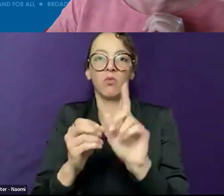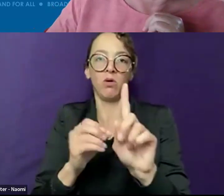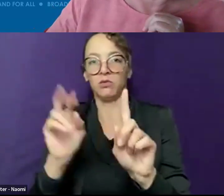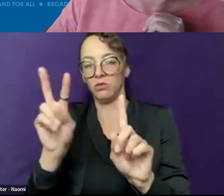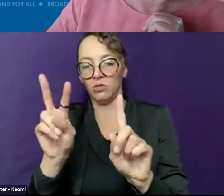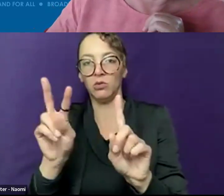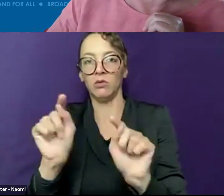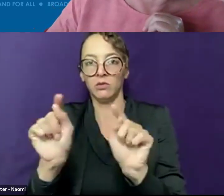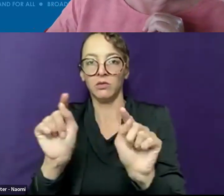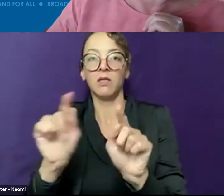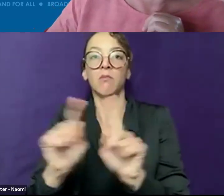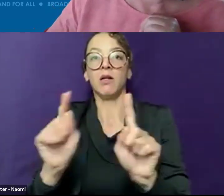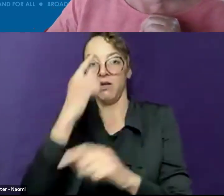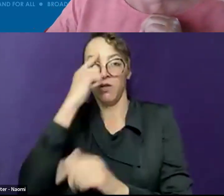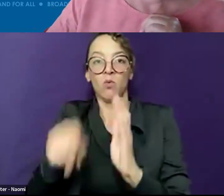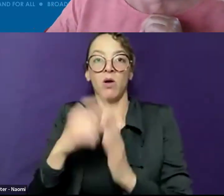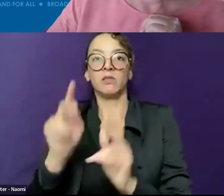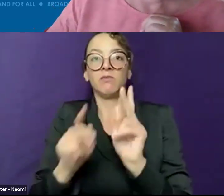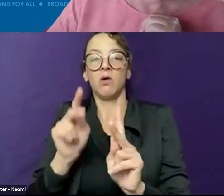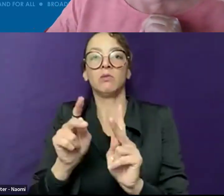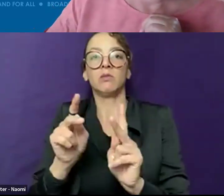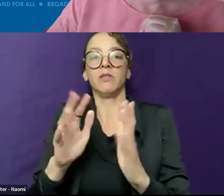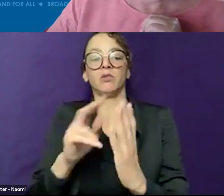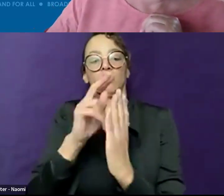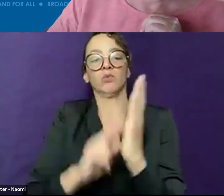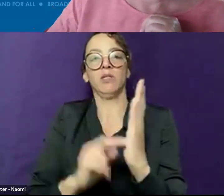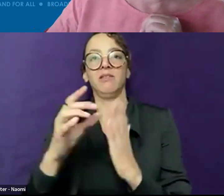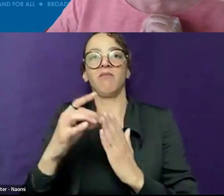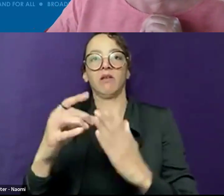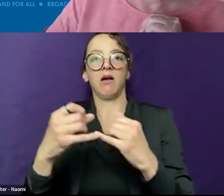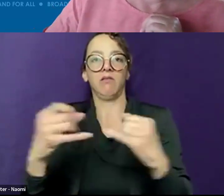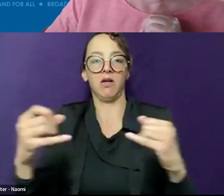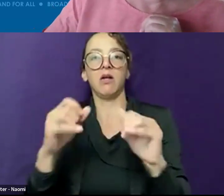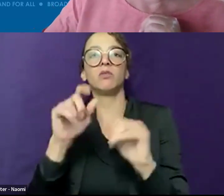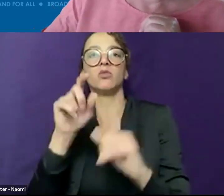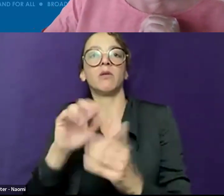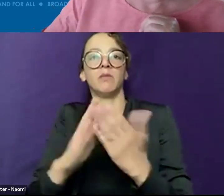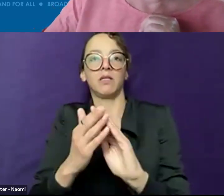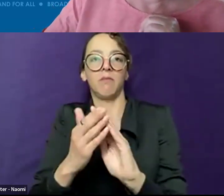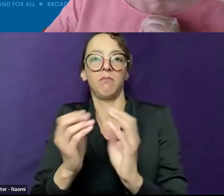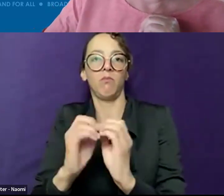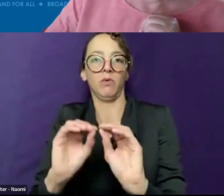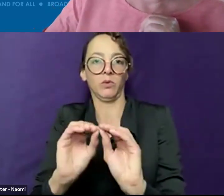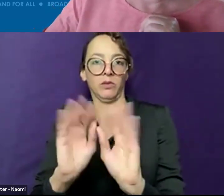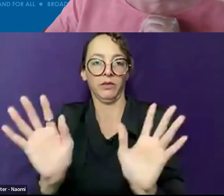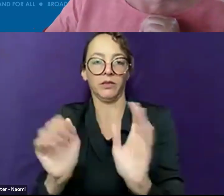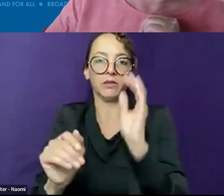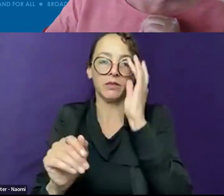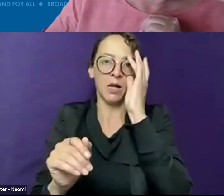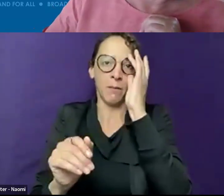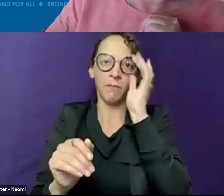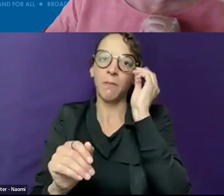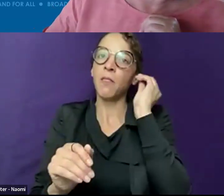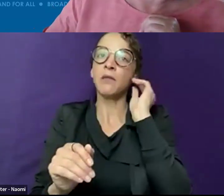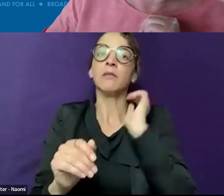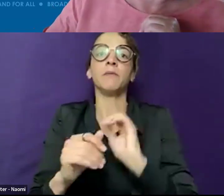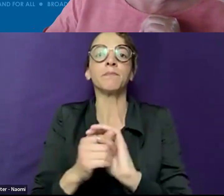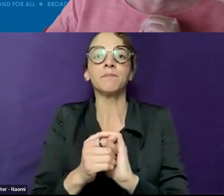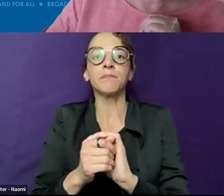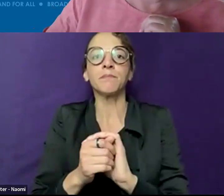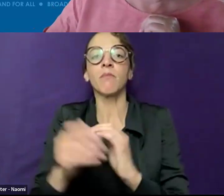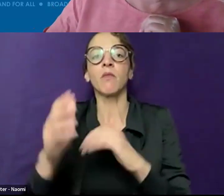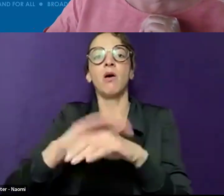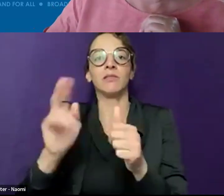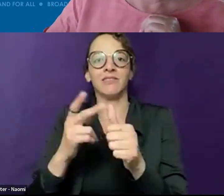folks read the guidelines that may become clearer on the on the second question about what's the